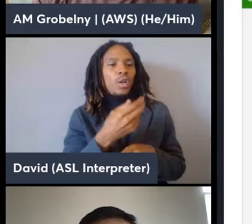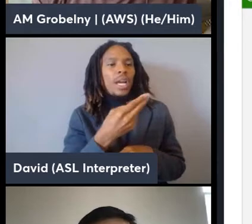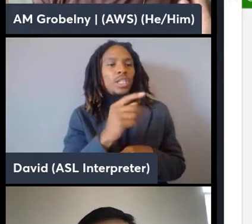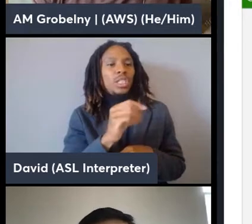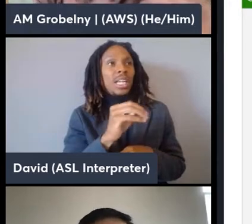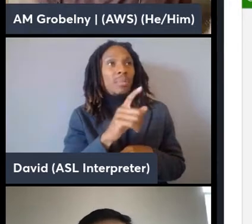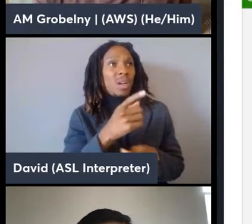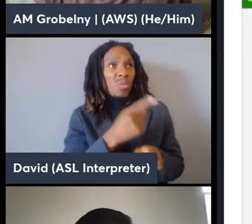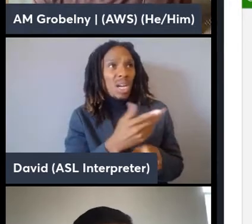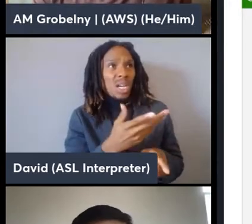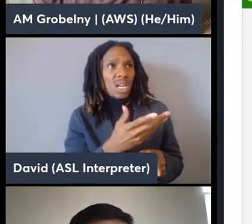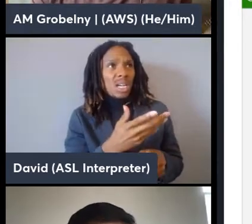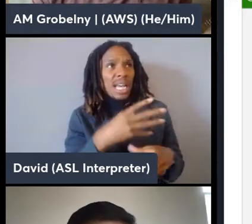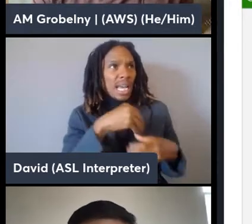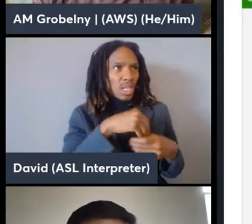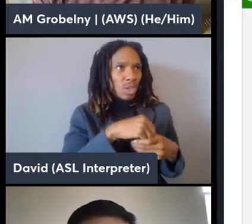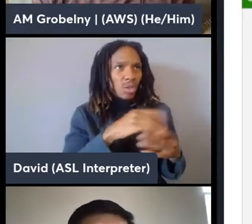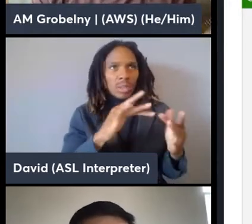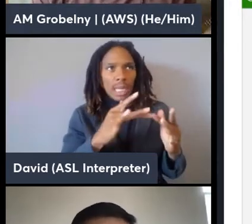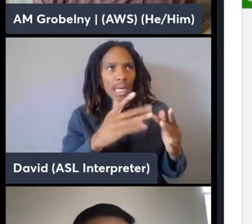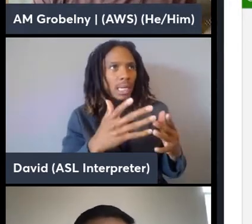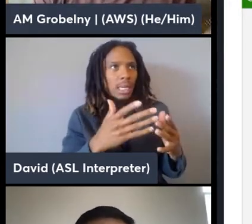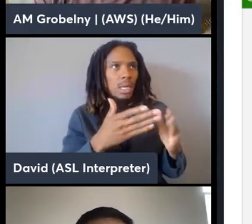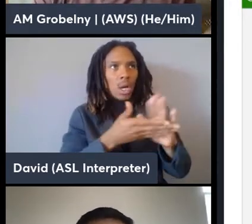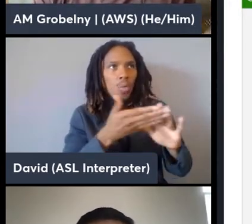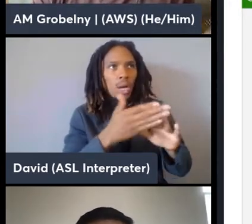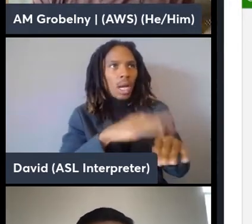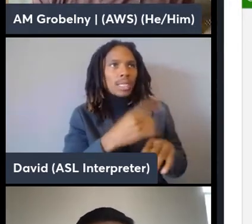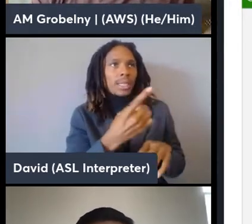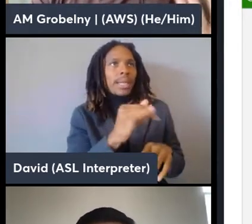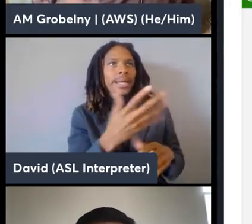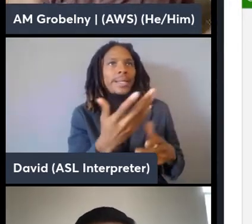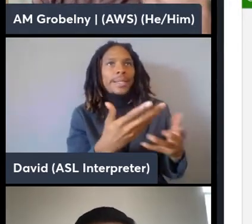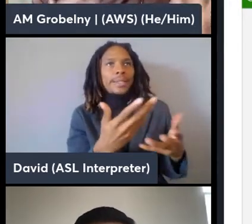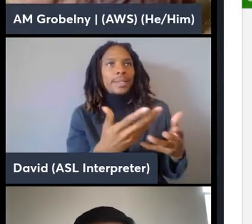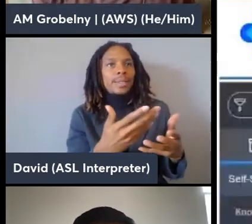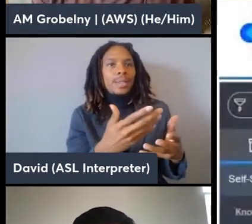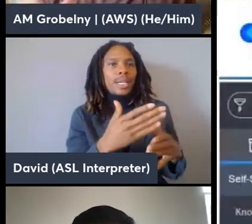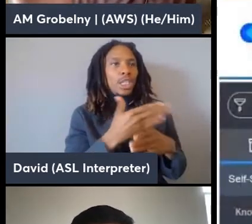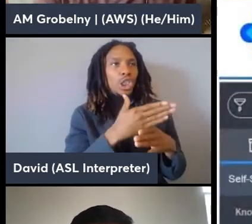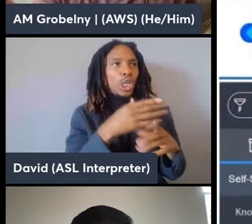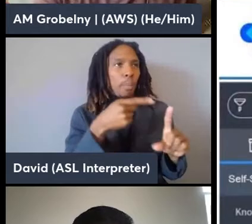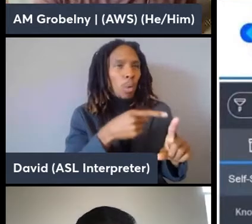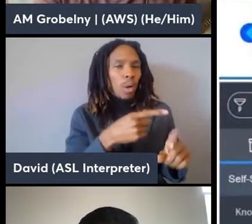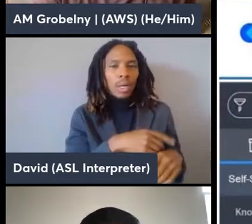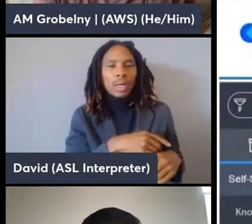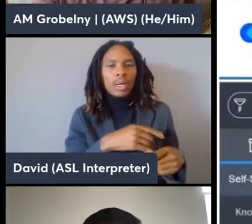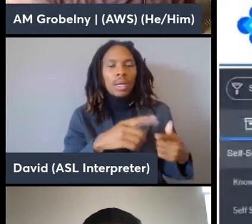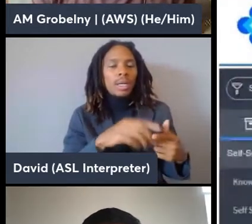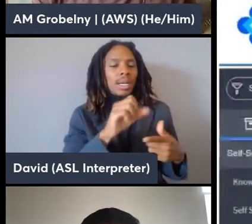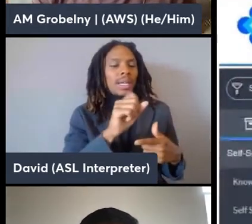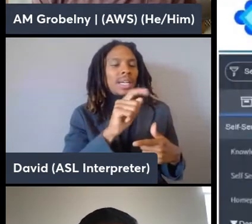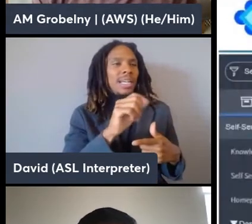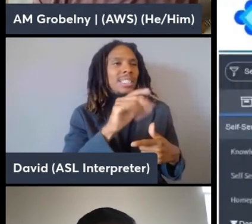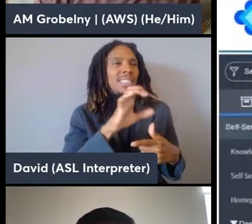Like any internal sites running on something like SharePoint, static sites on S3,